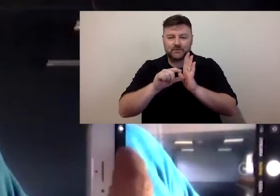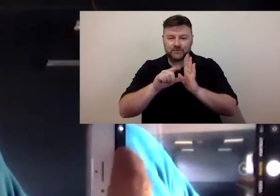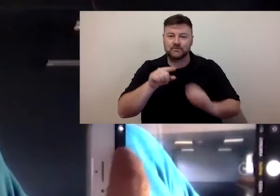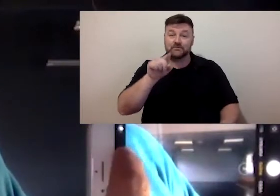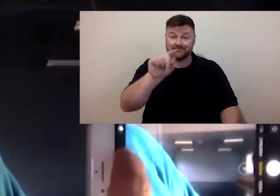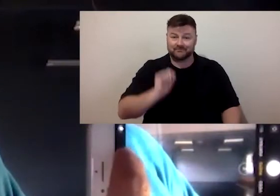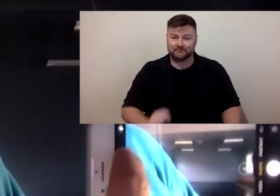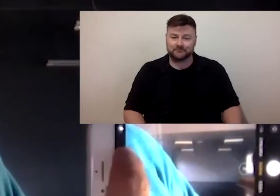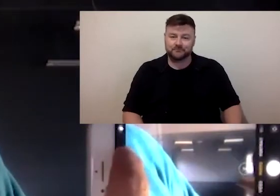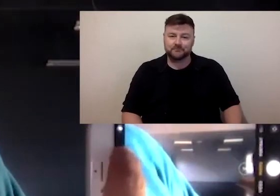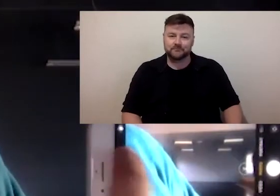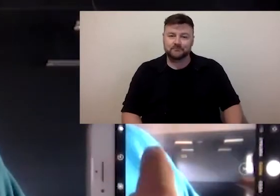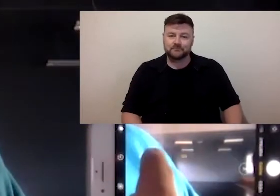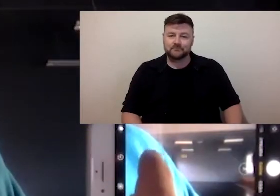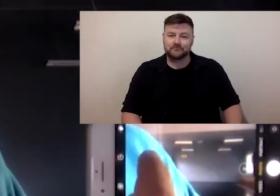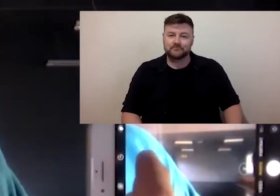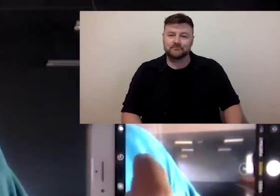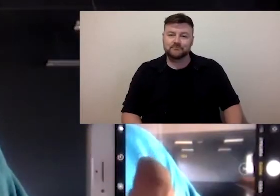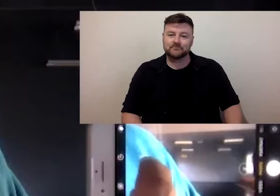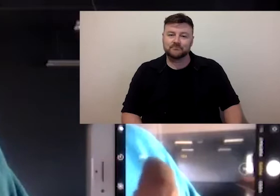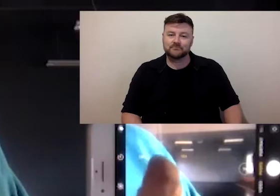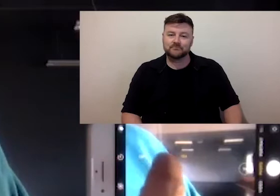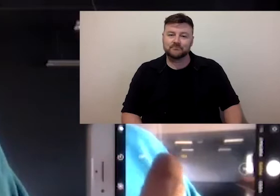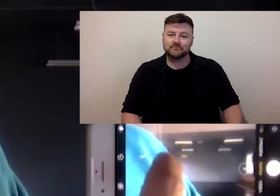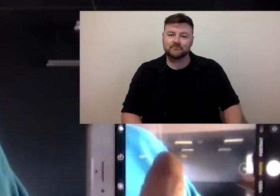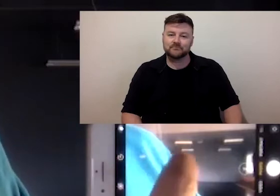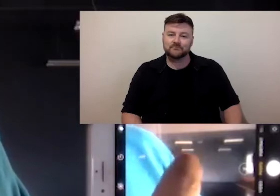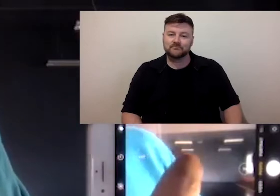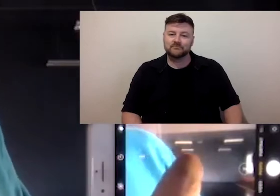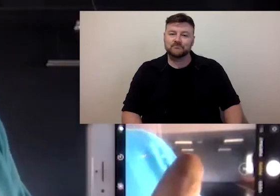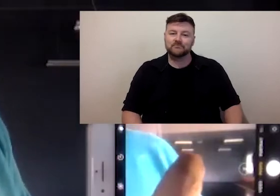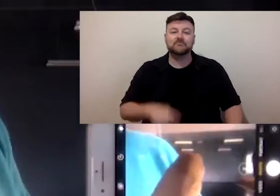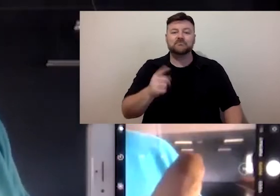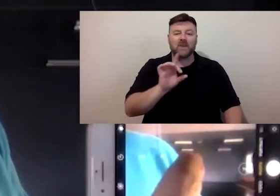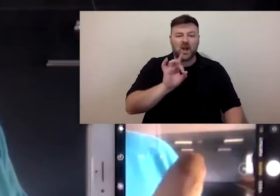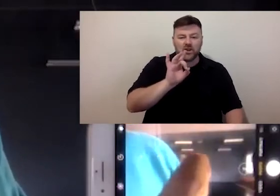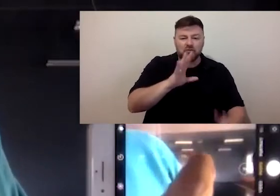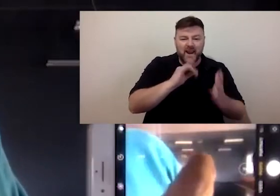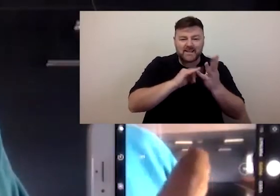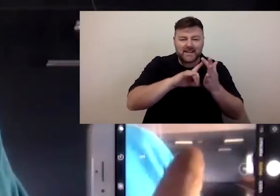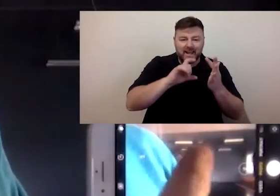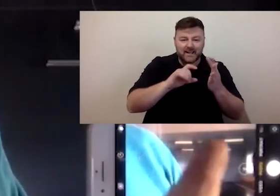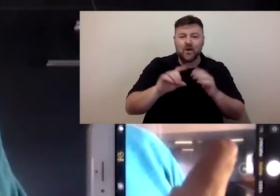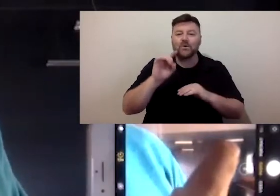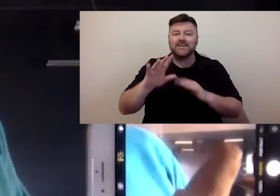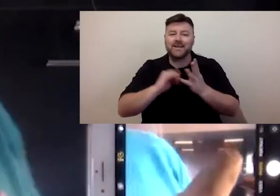of my screen - there's a little clock button, and it gives me three seconds or 10 seconds as the options.